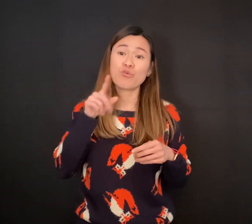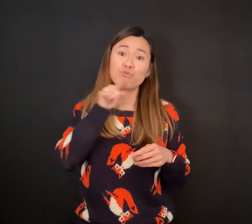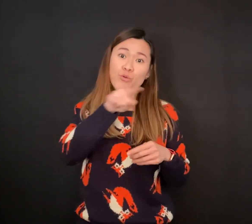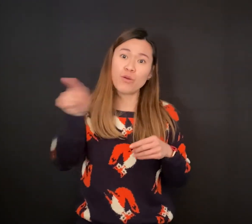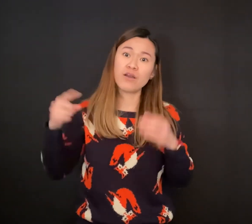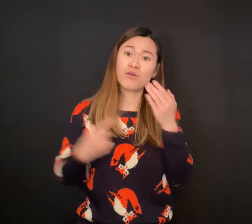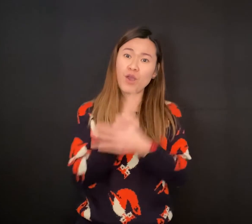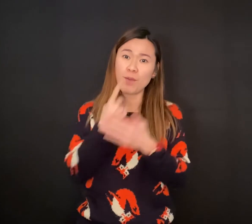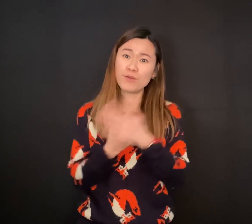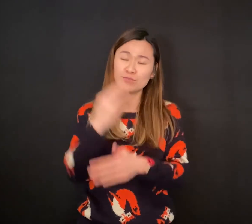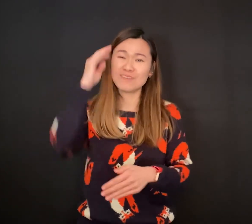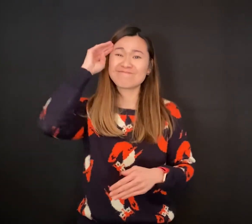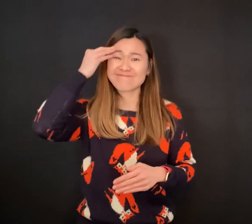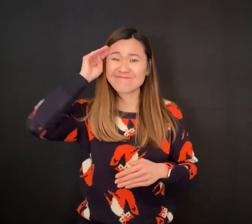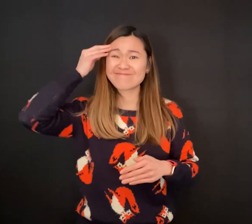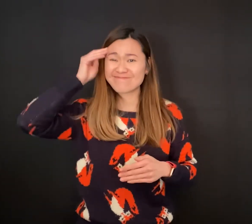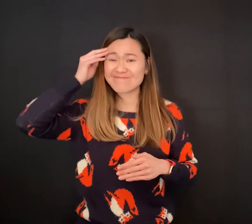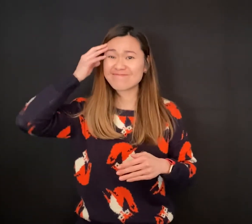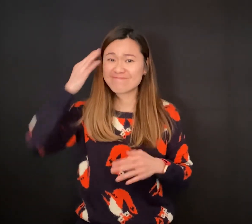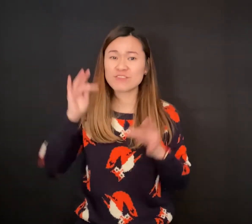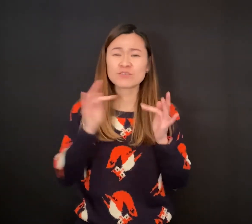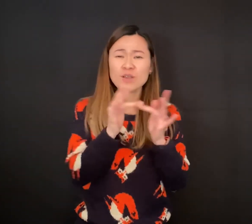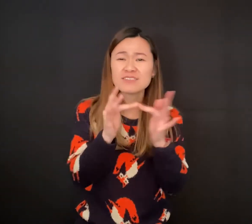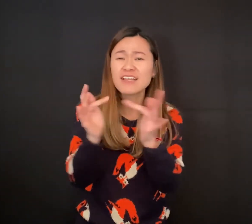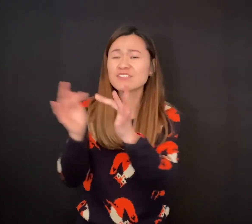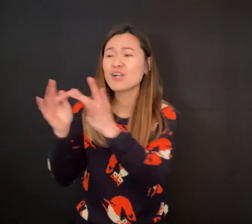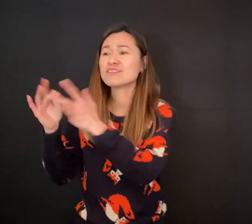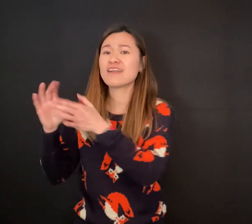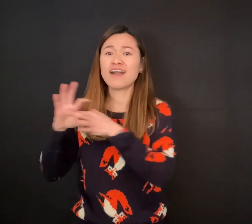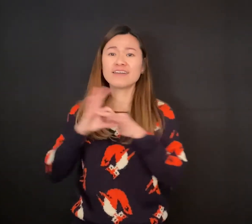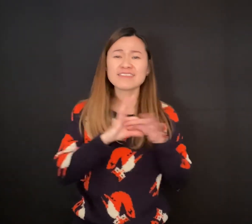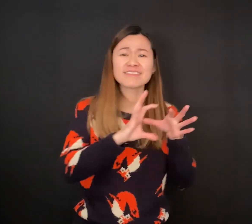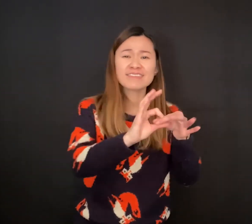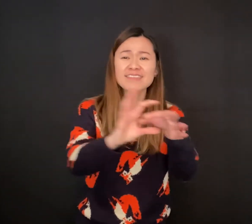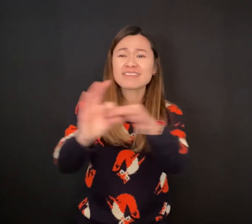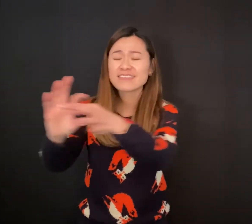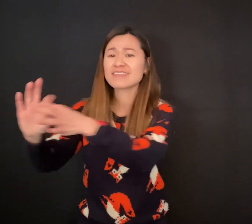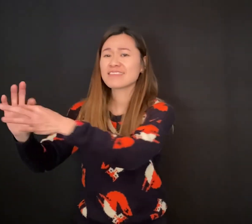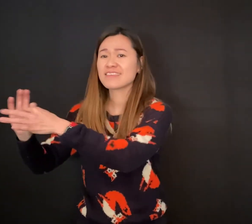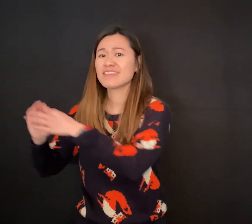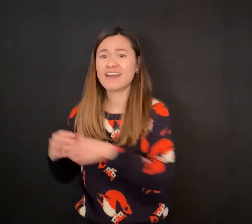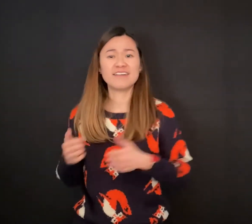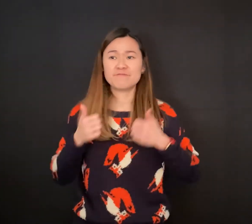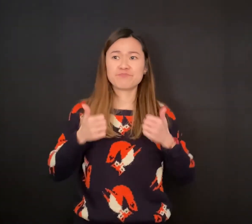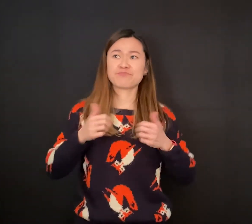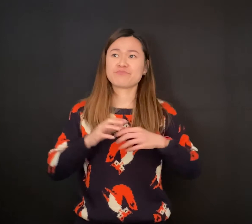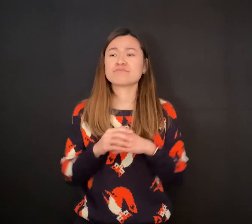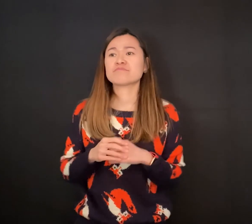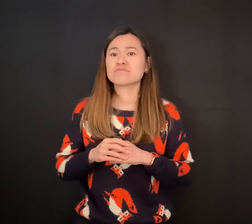For everyone, this is an opportunity to be resilient and remain connected.